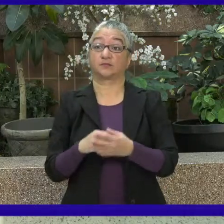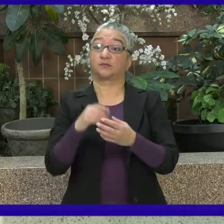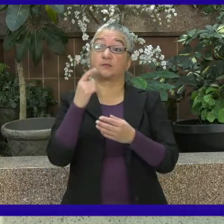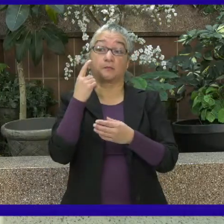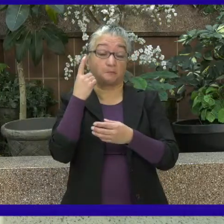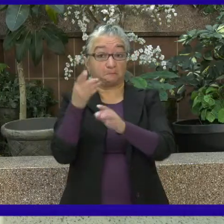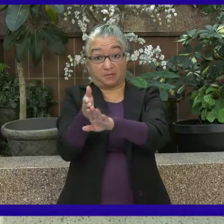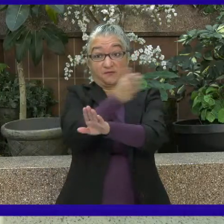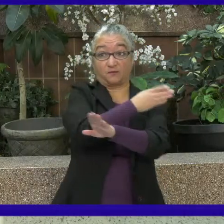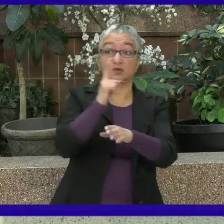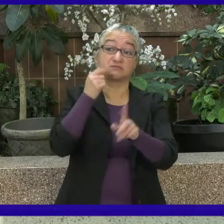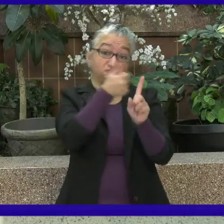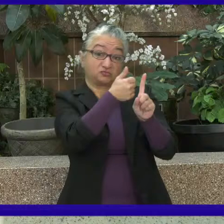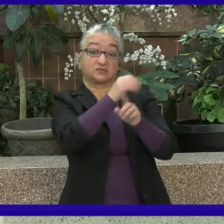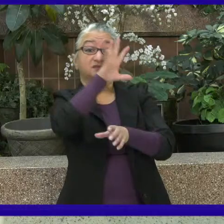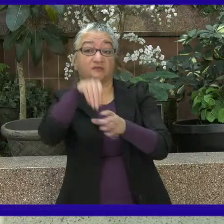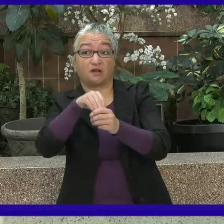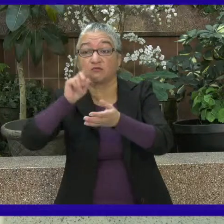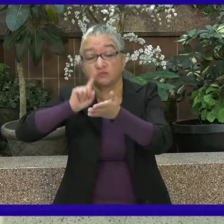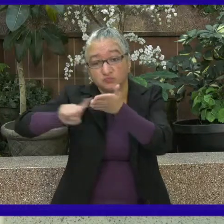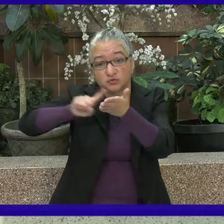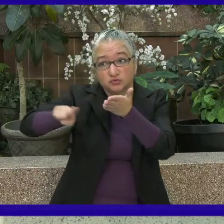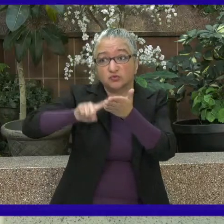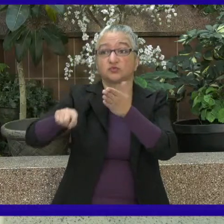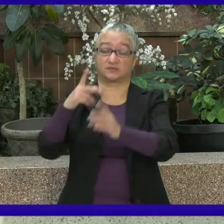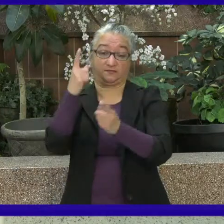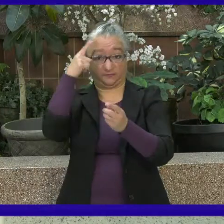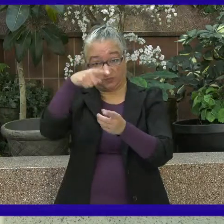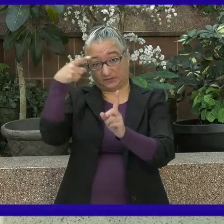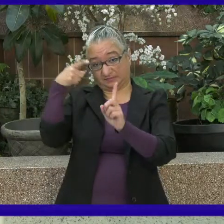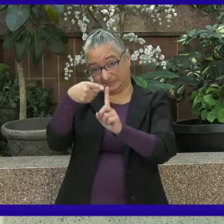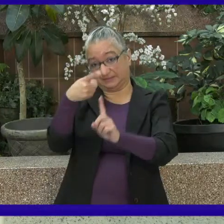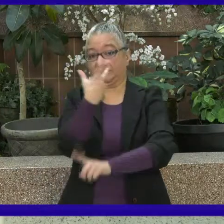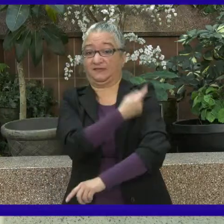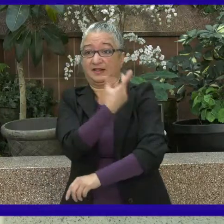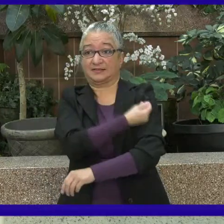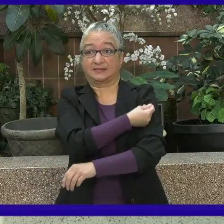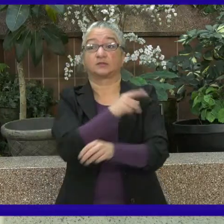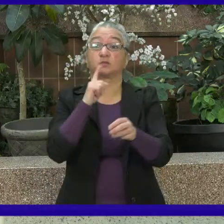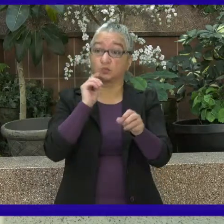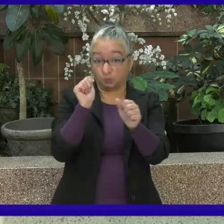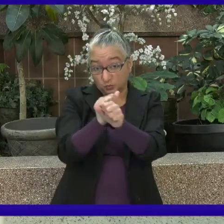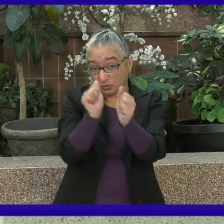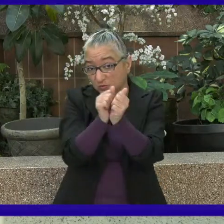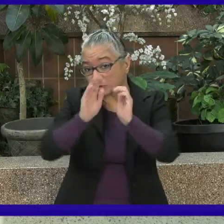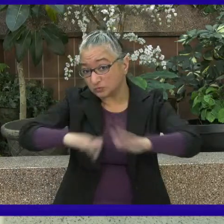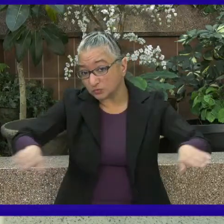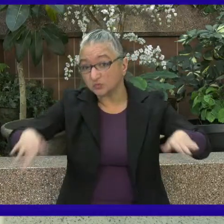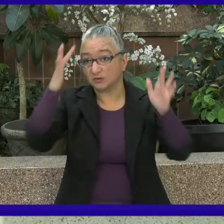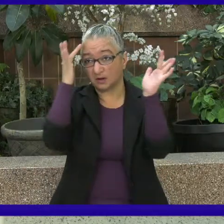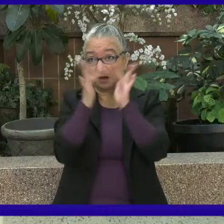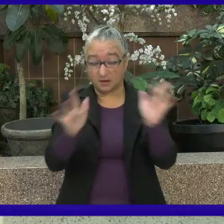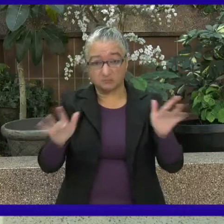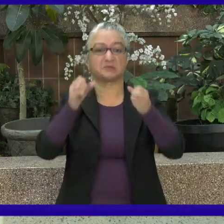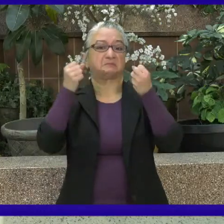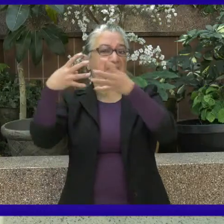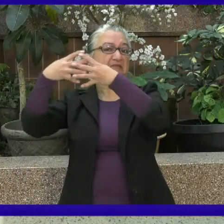children's hospital and at manitoba institute of child health she's a mother to three children a 26